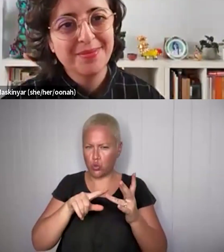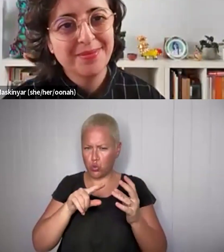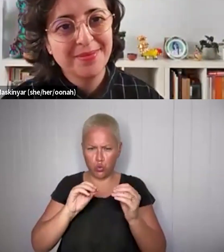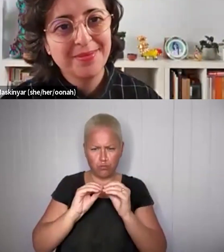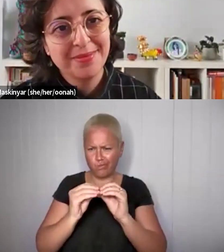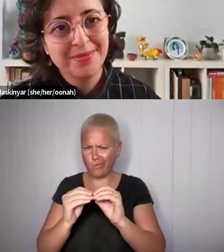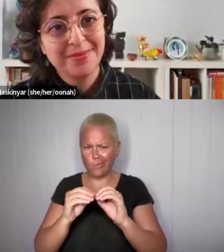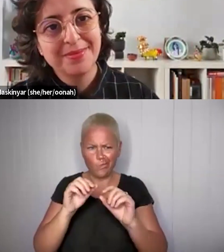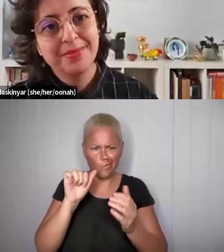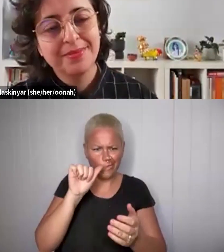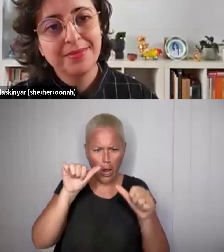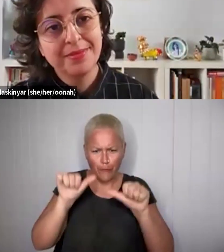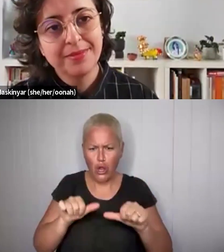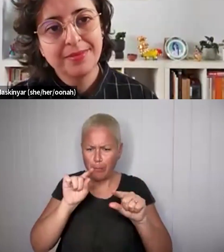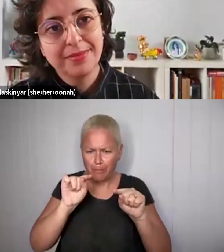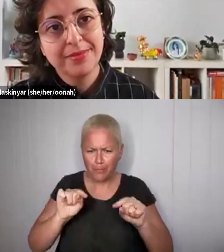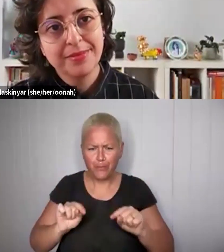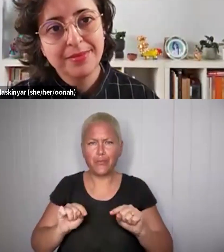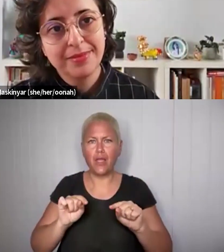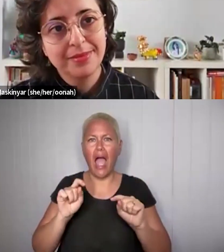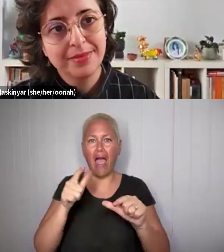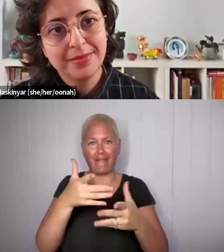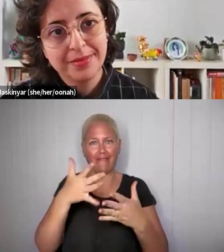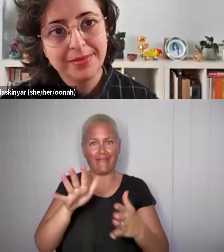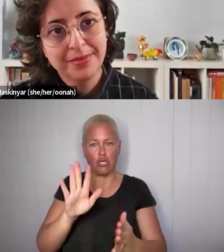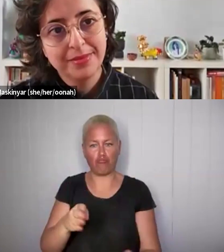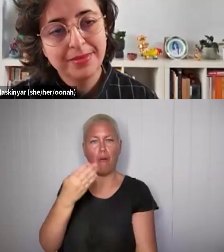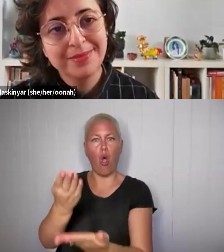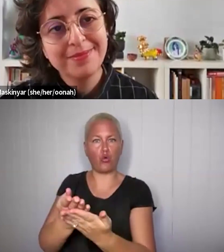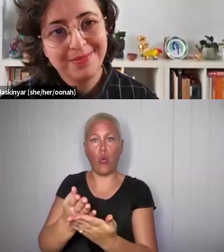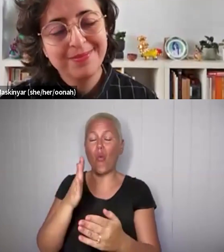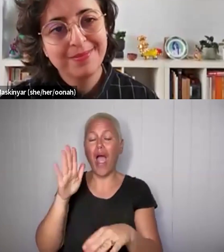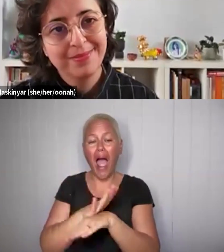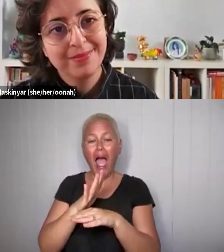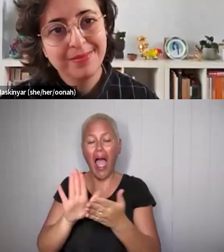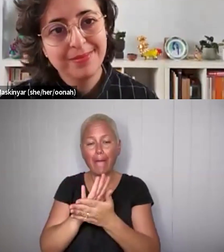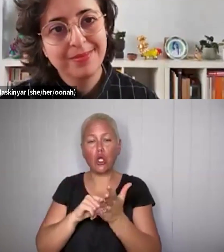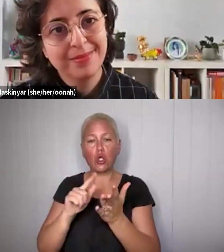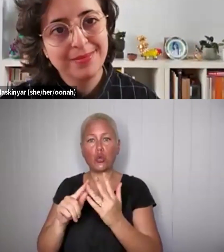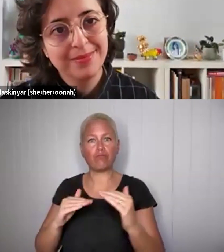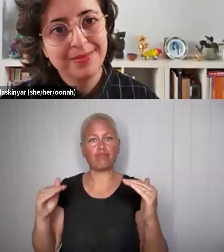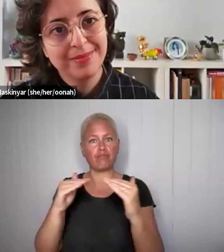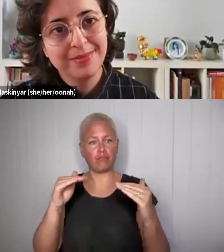pitching process. We are happy to work to meet the complexity and meet the ambition. So don't